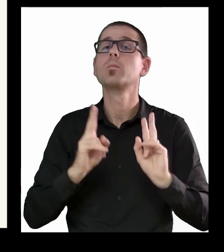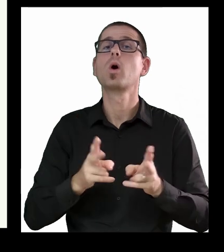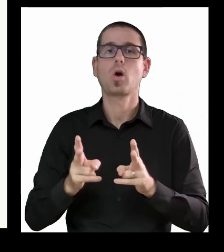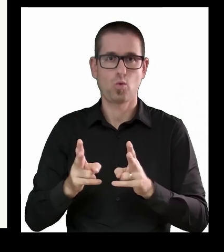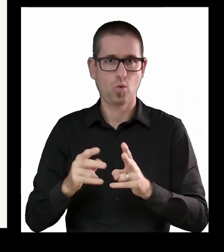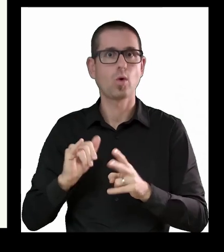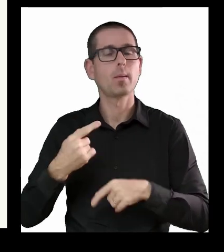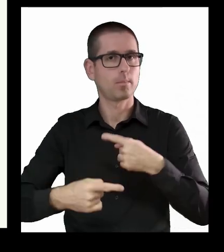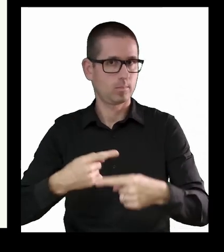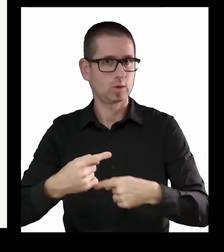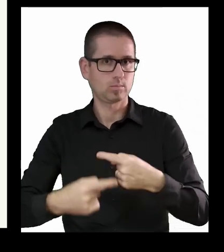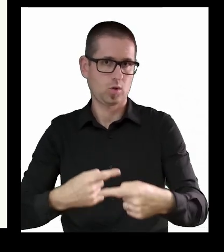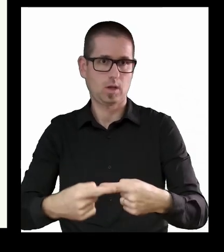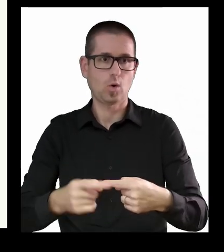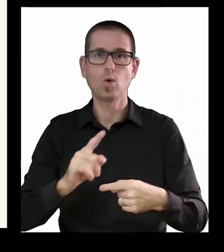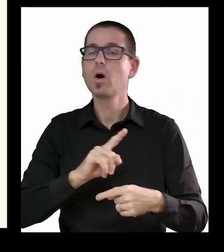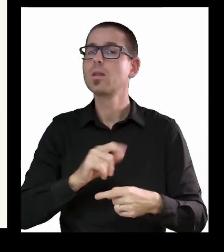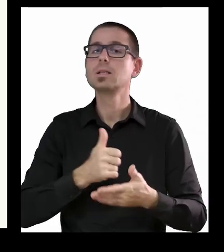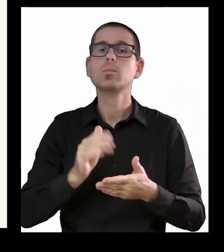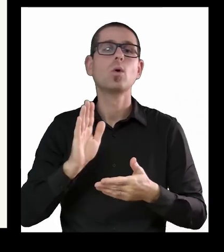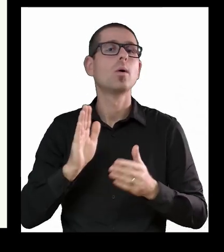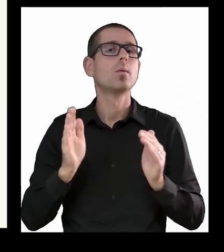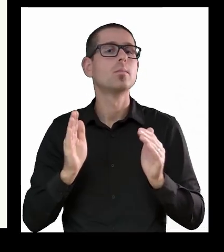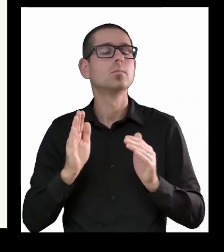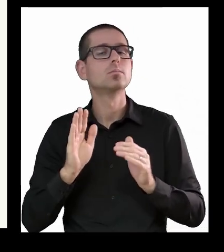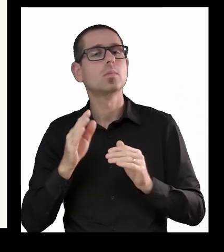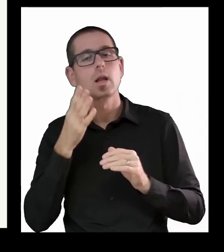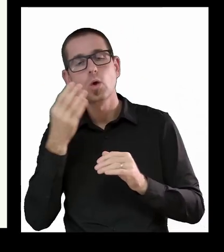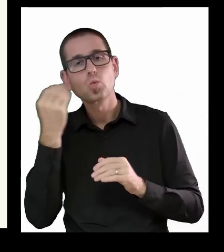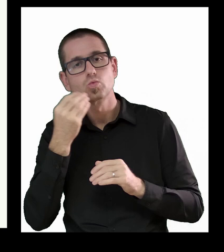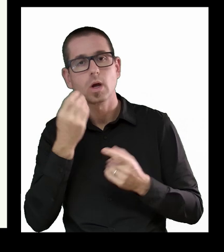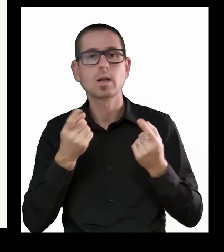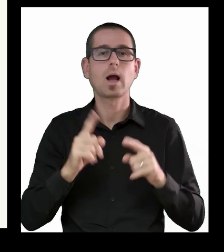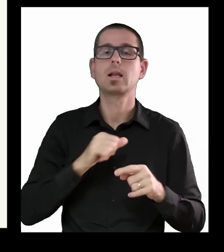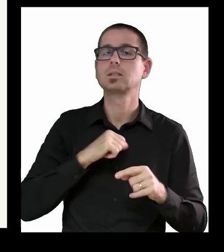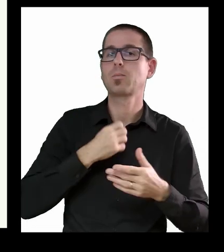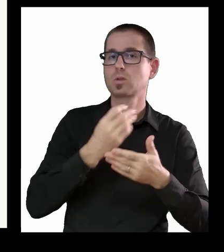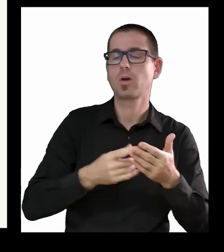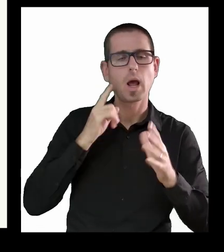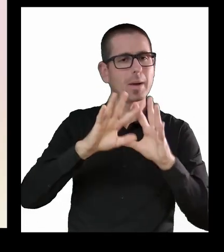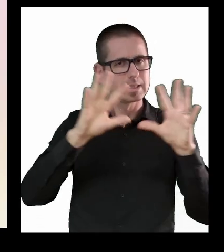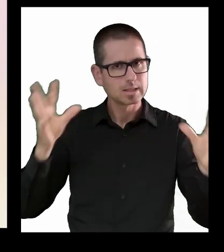the process. All the process. Not just the micro learning unit or not just self evaluation tools but whole the process.